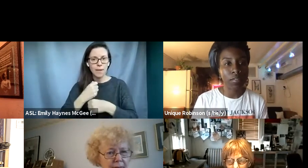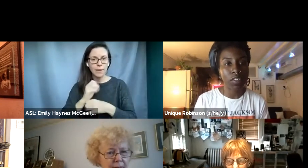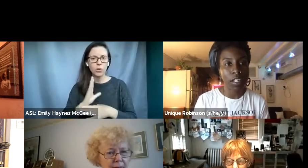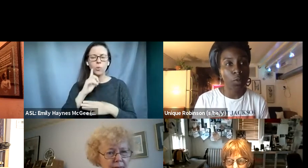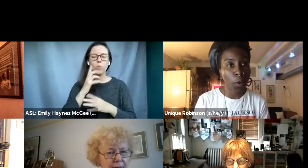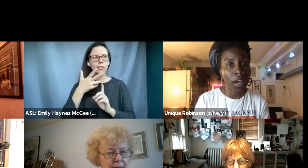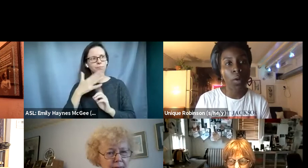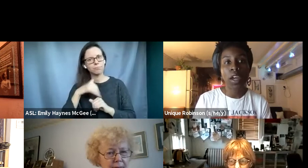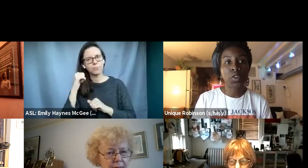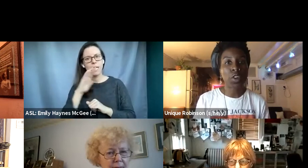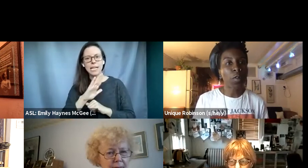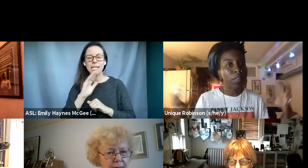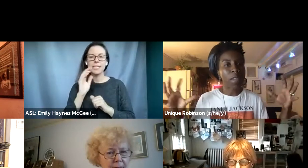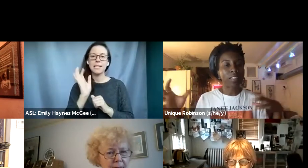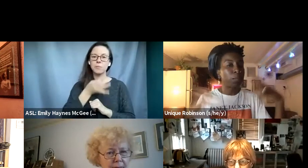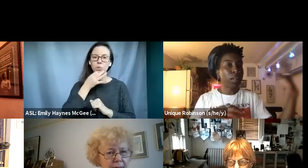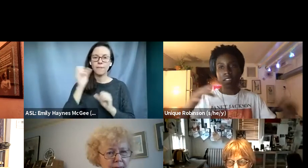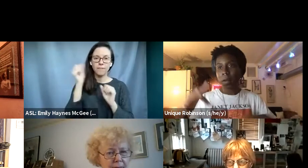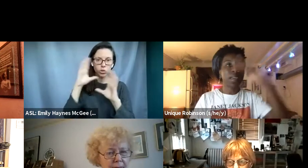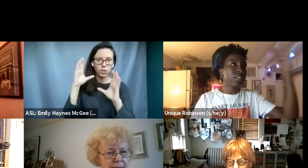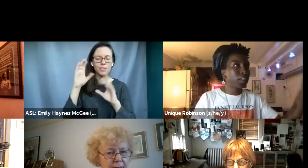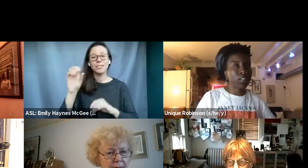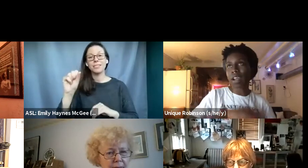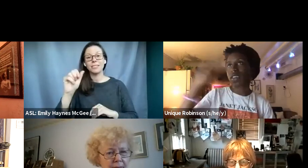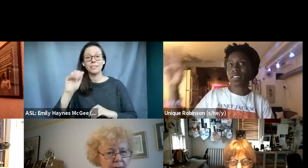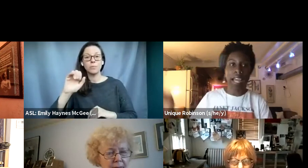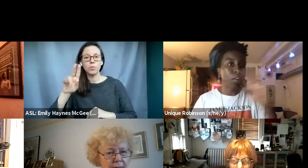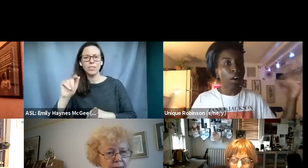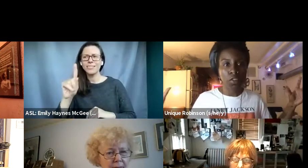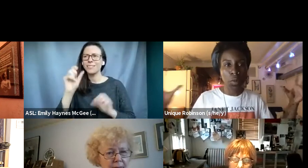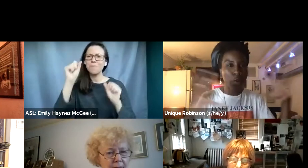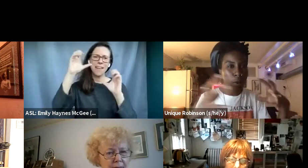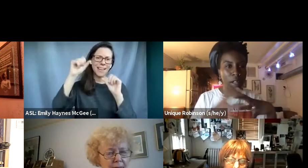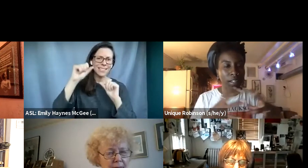vision as well. So and Sabrina is an amazing grass of I can designer and artist so we knew we wanted to